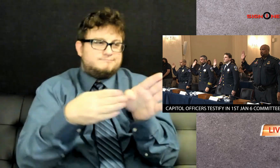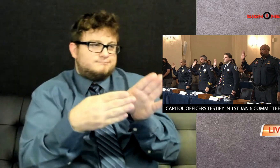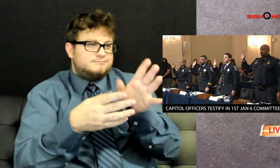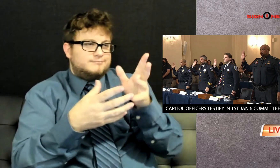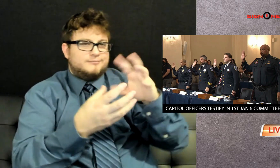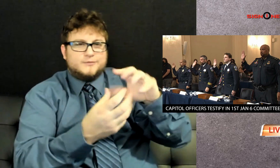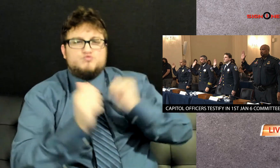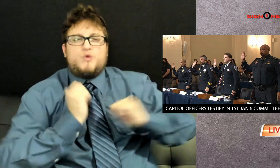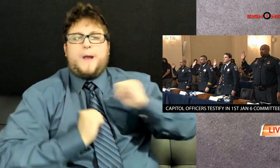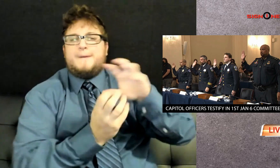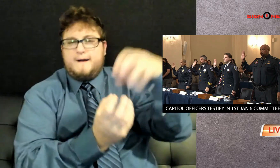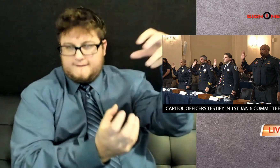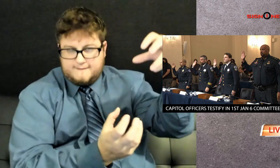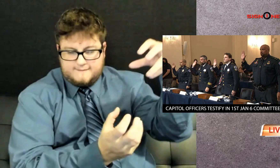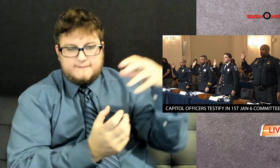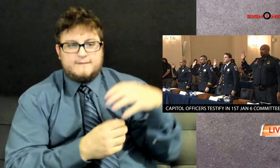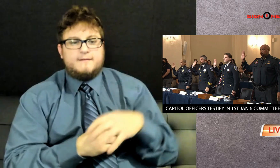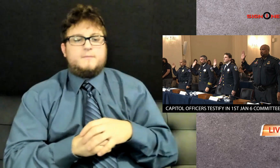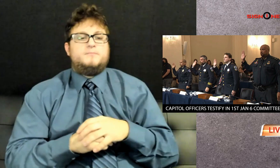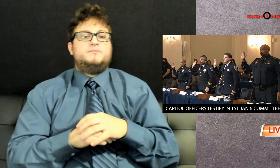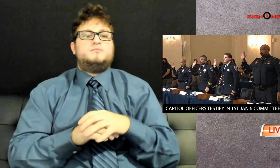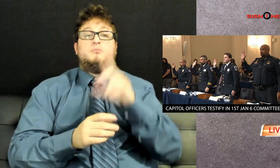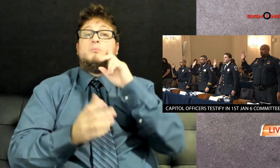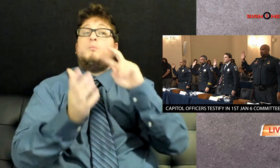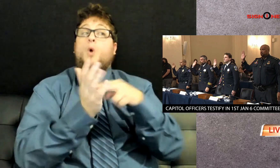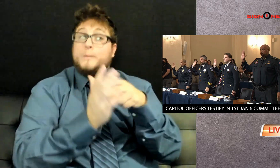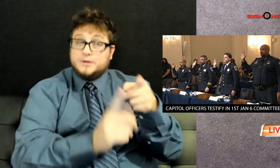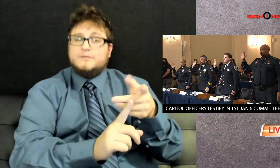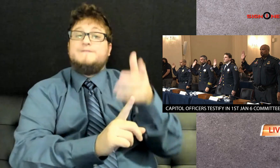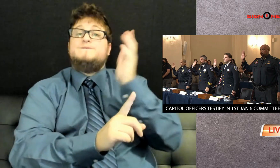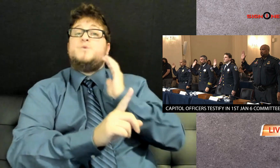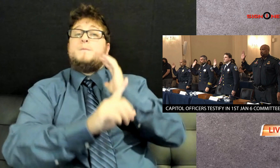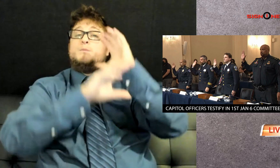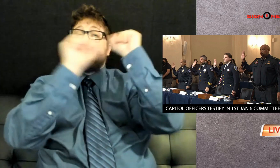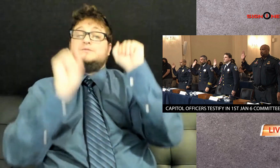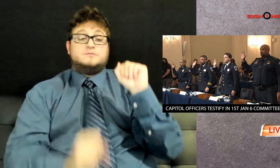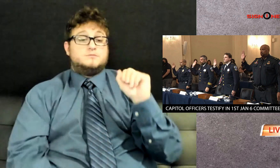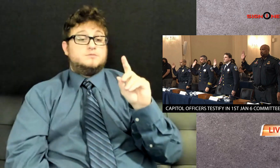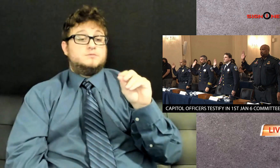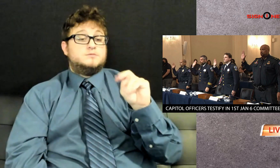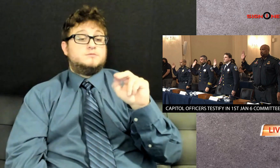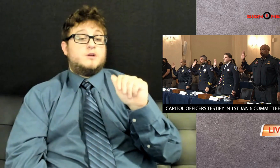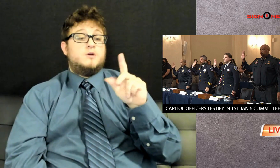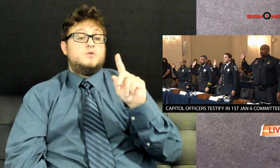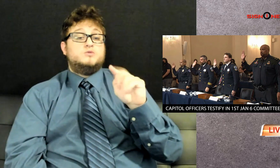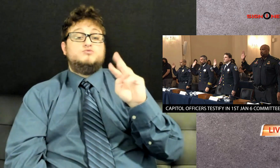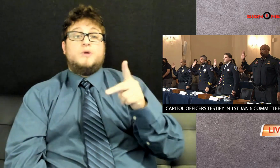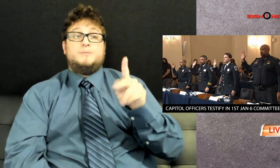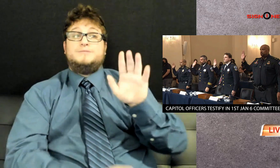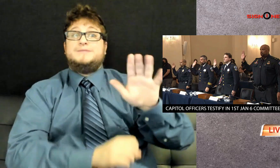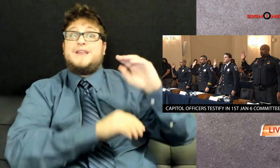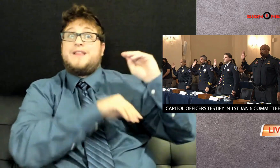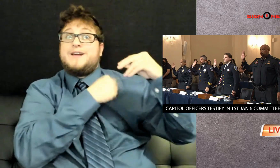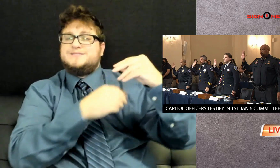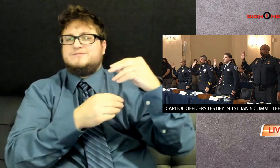Republican say the hearing is just a political sideshow created to discredit the legacy of